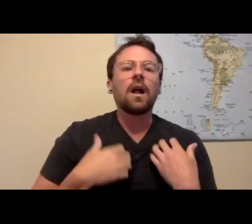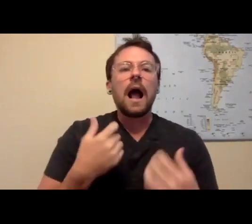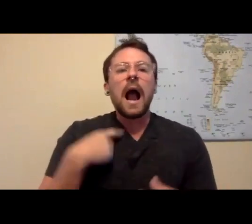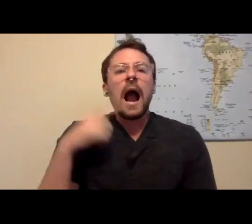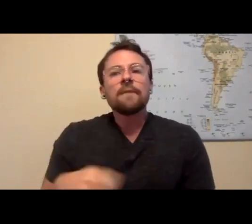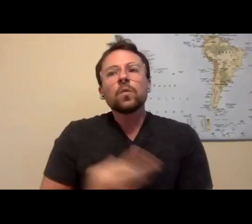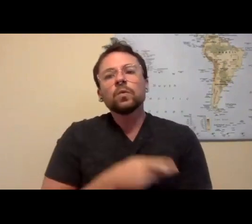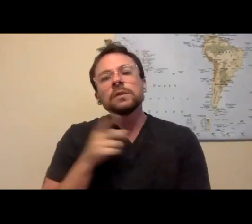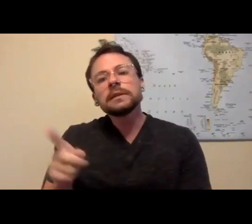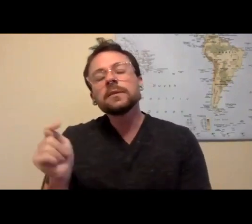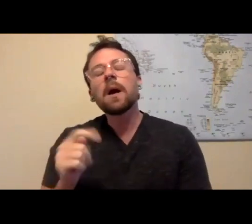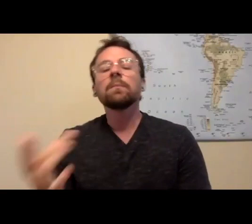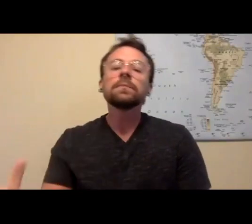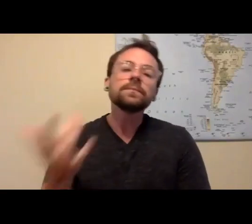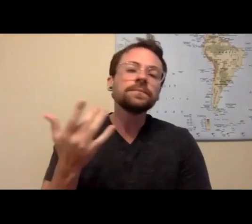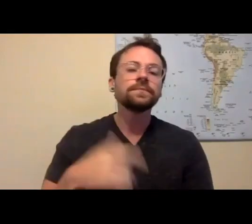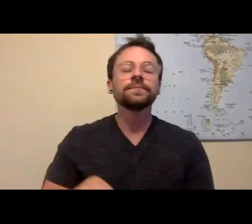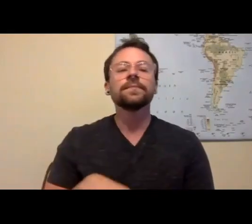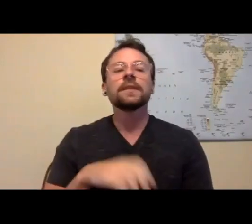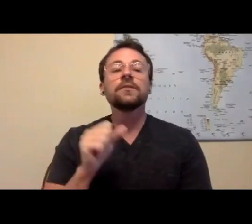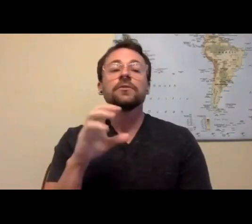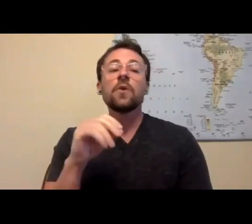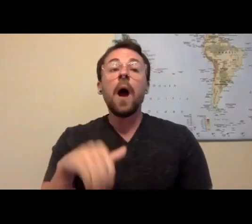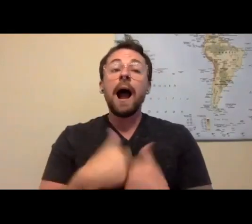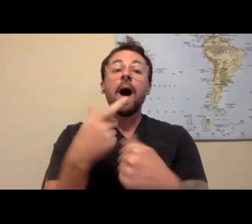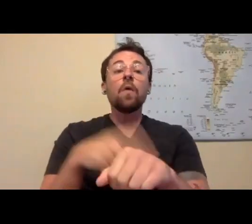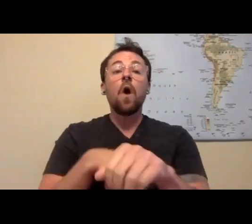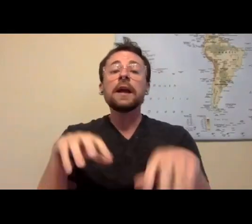We want all students to feel comfortable using the restroom.